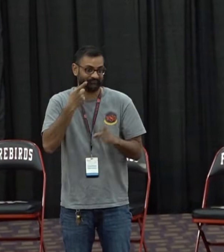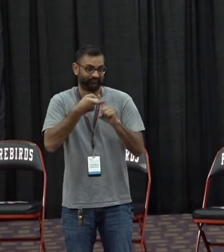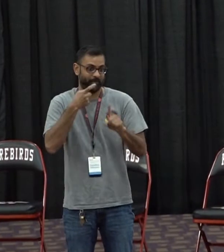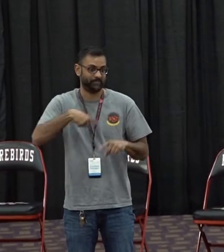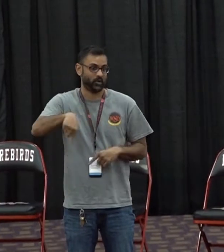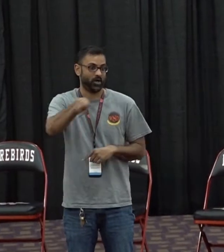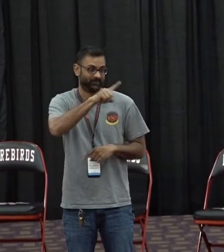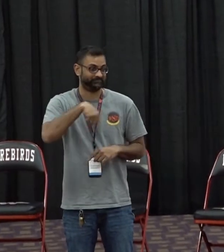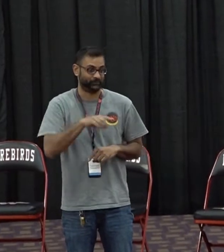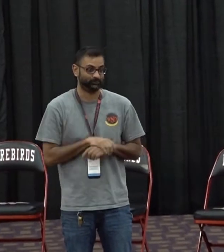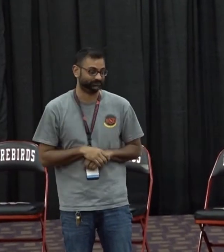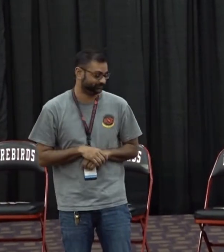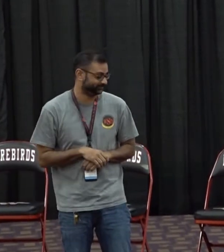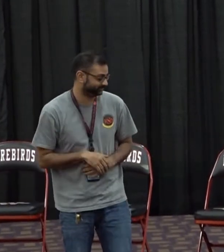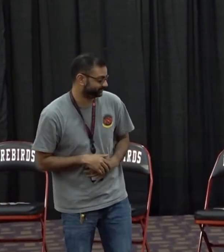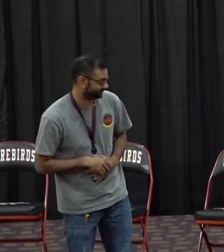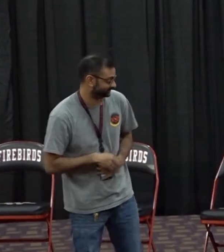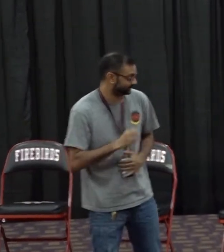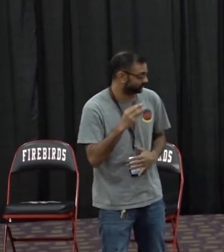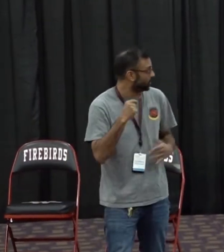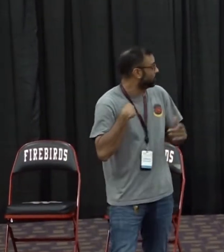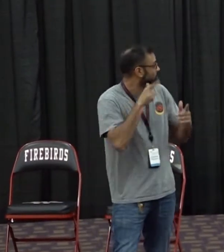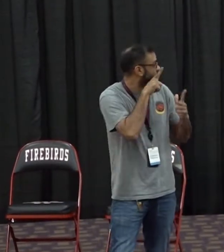It's been a really good year that I've seen from all of you.